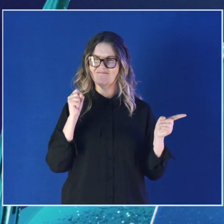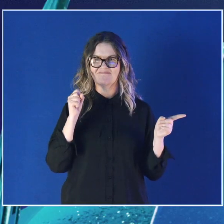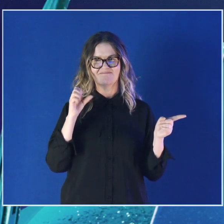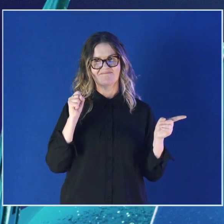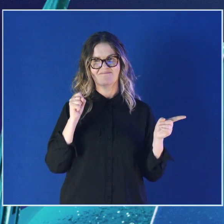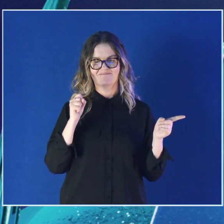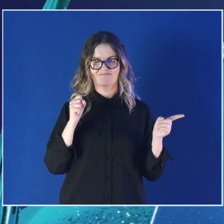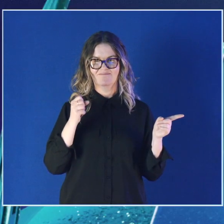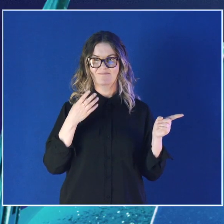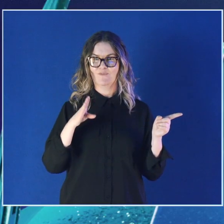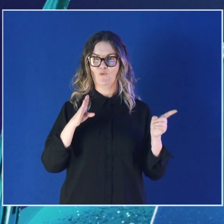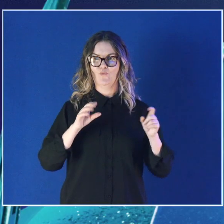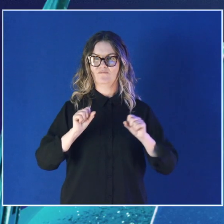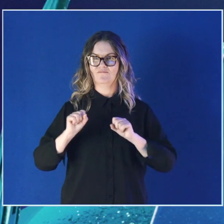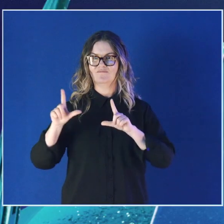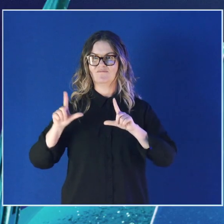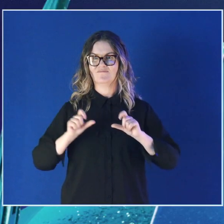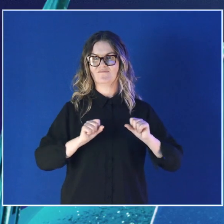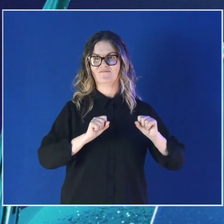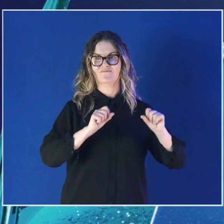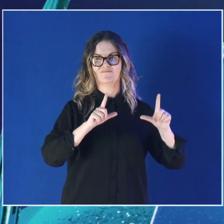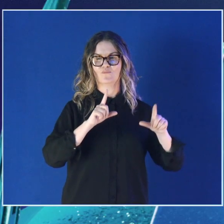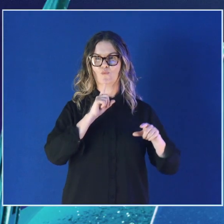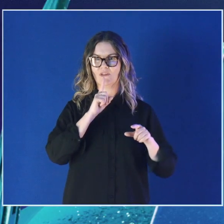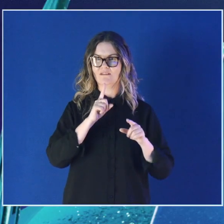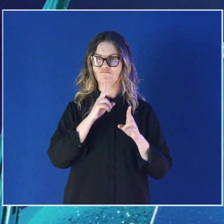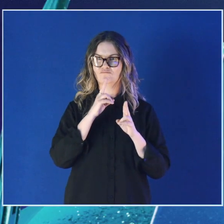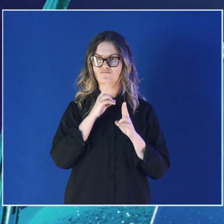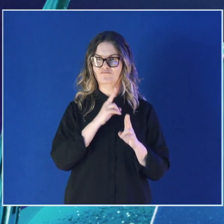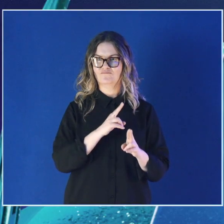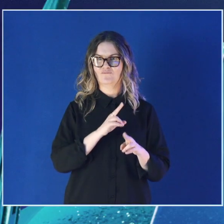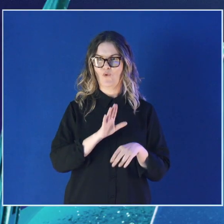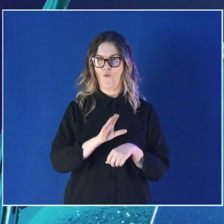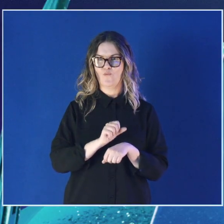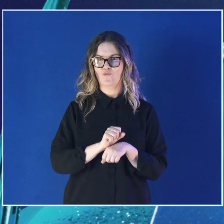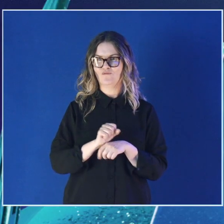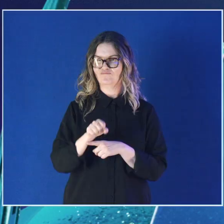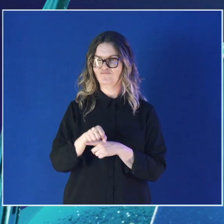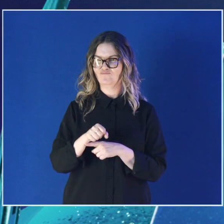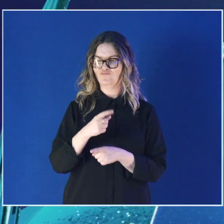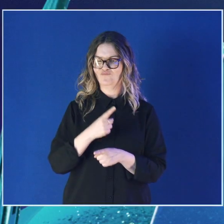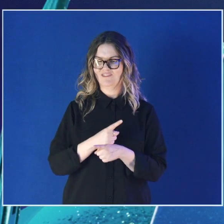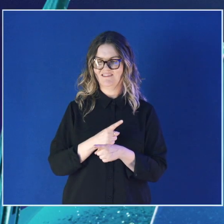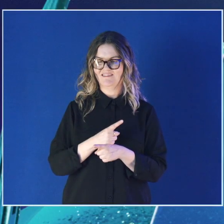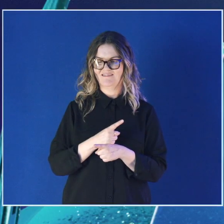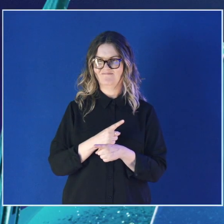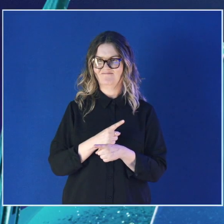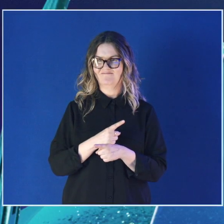Yeah, most people never experience this kind of friction because meetings are already designed around how they communicate.